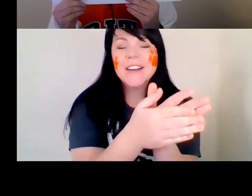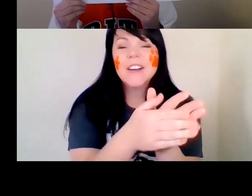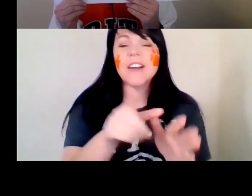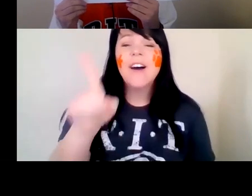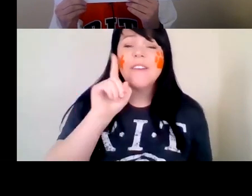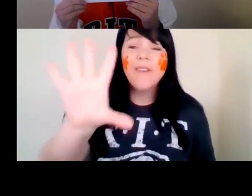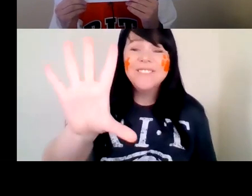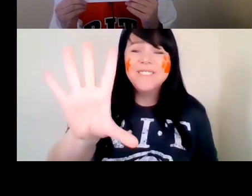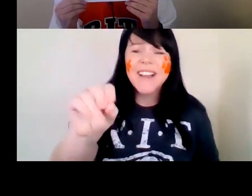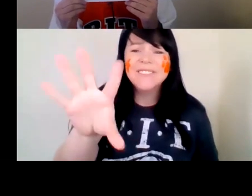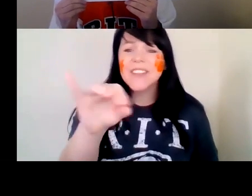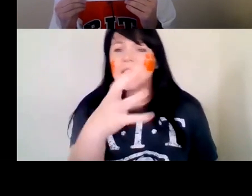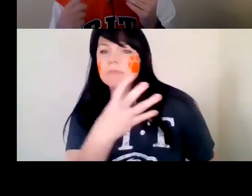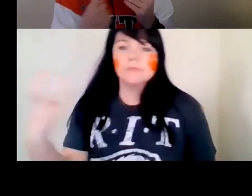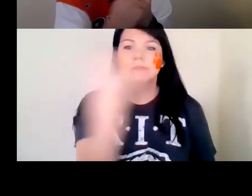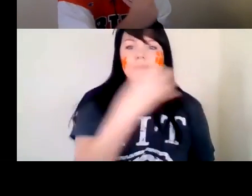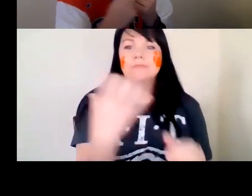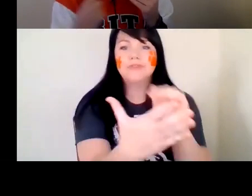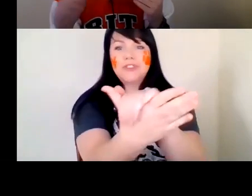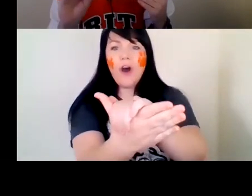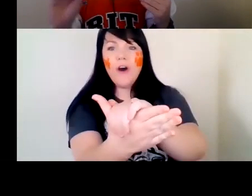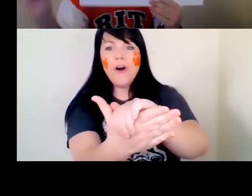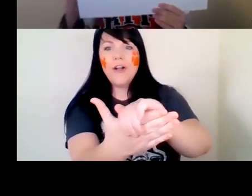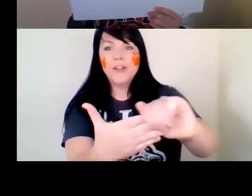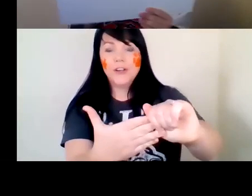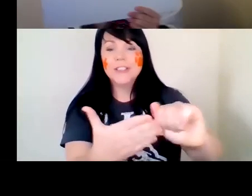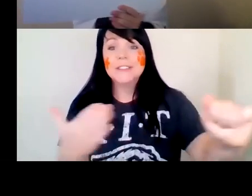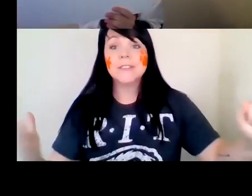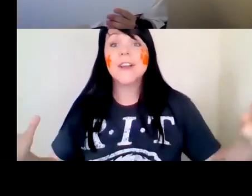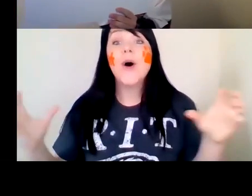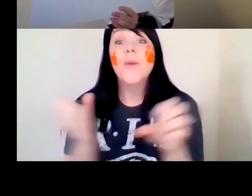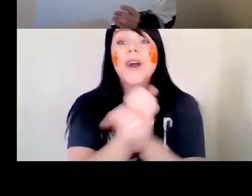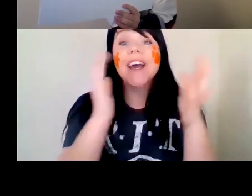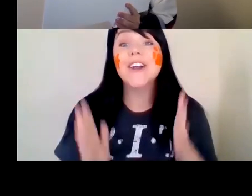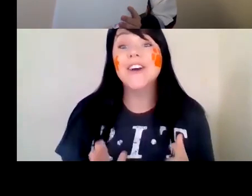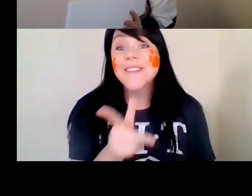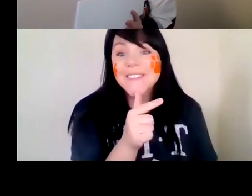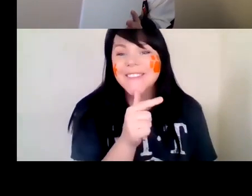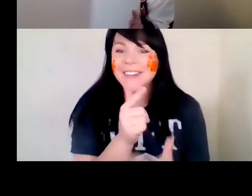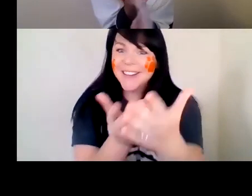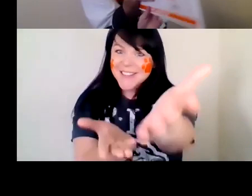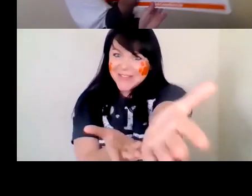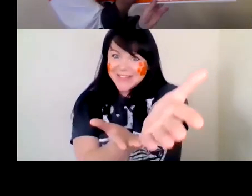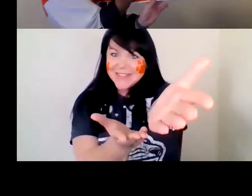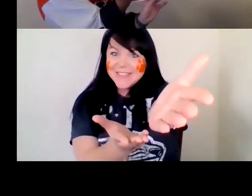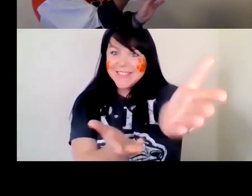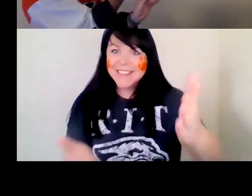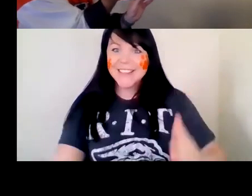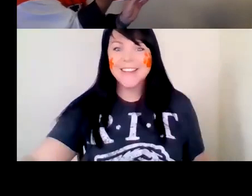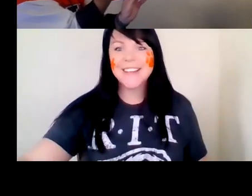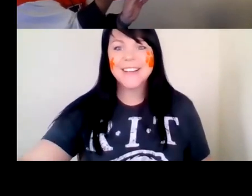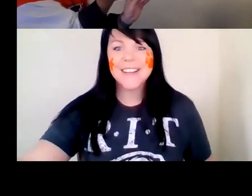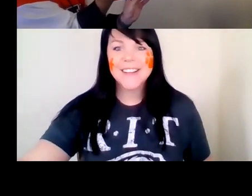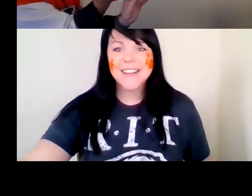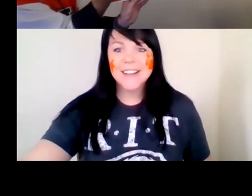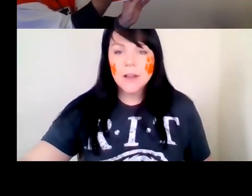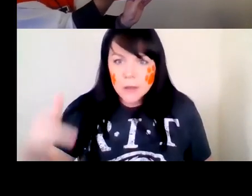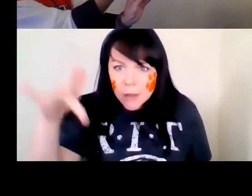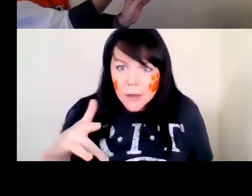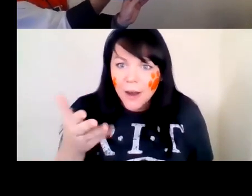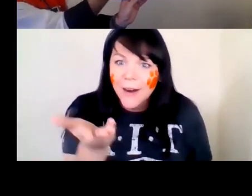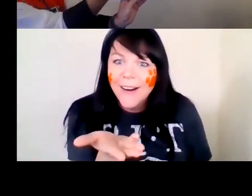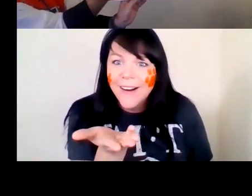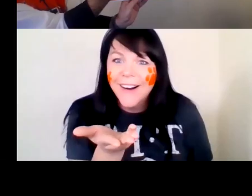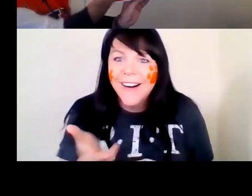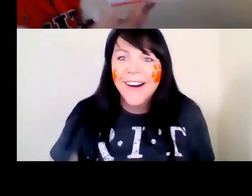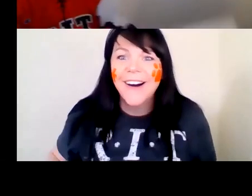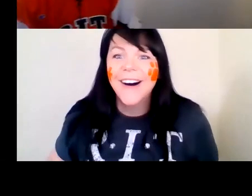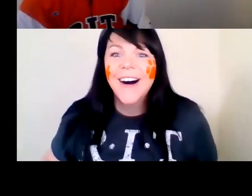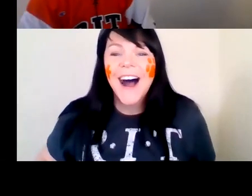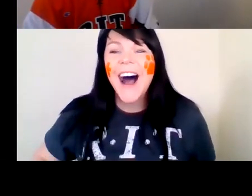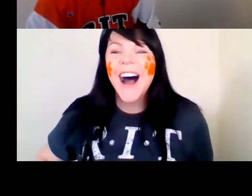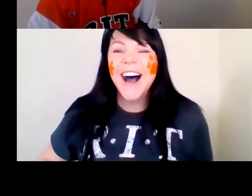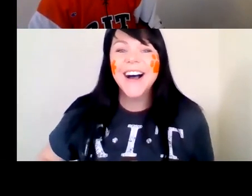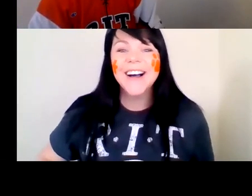Michelle: For $50, our third place winner is --